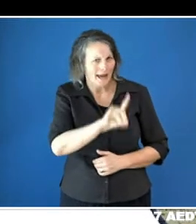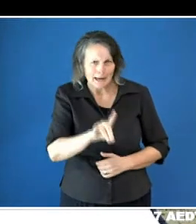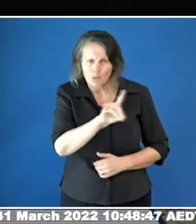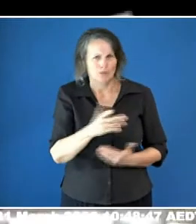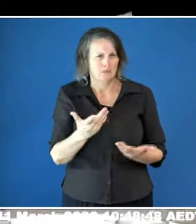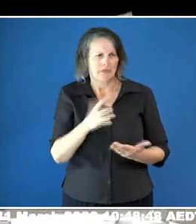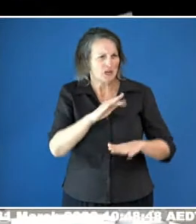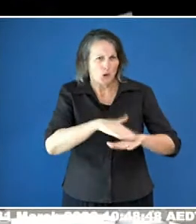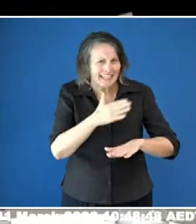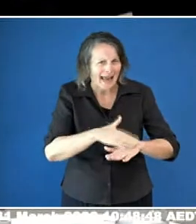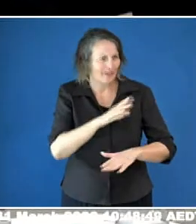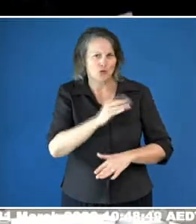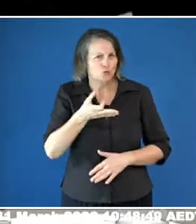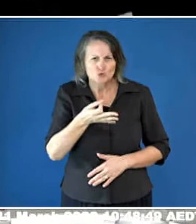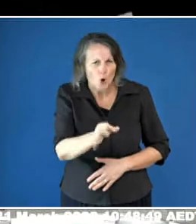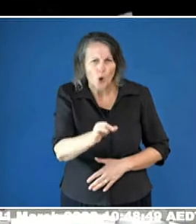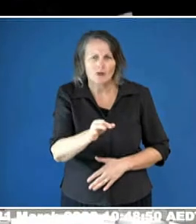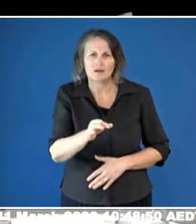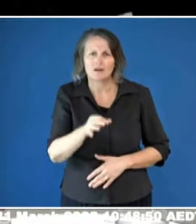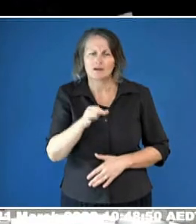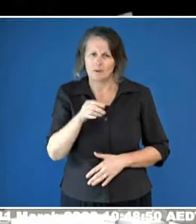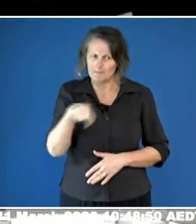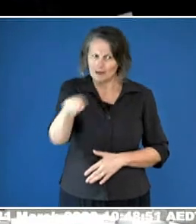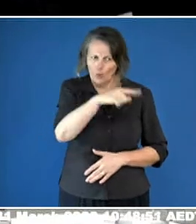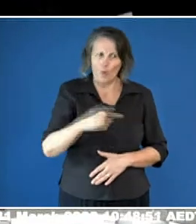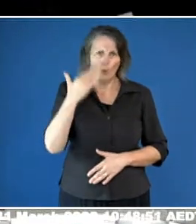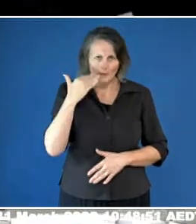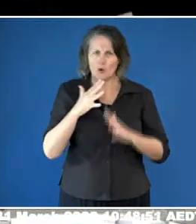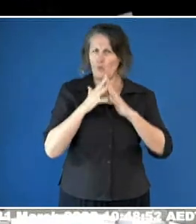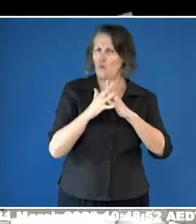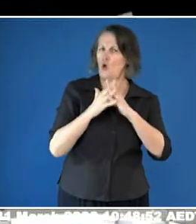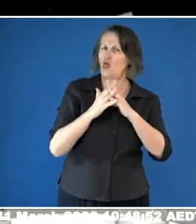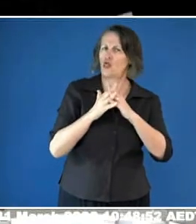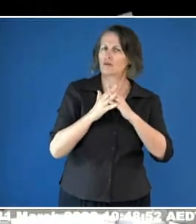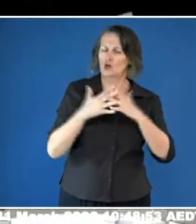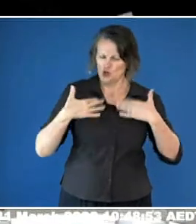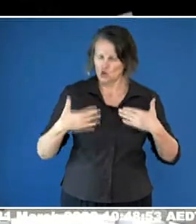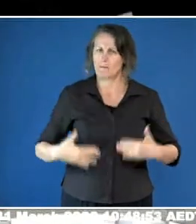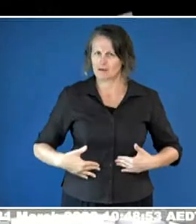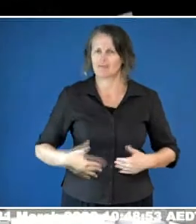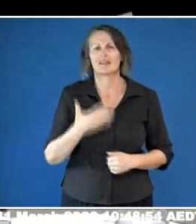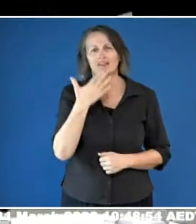cat or a dog and they are worthy. Yes. COMMISSIONER MASON: They are human beings and they are worthy. Thank you. Thank you so much, Libby.